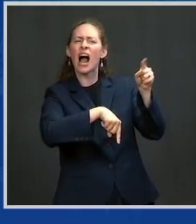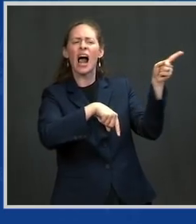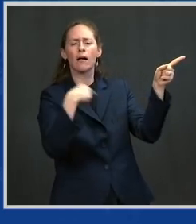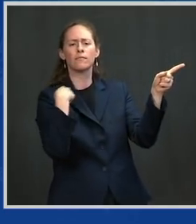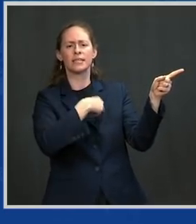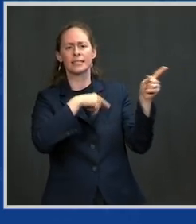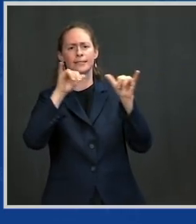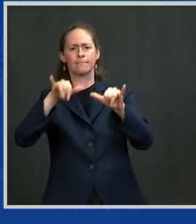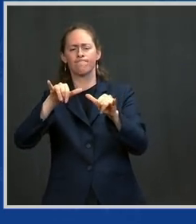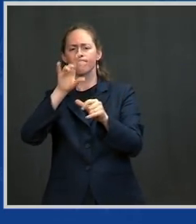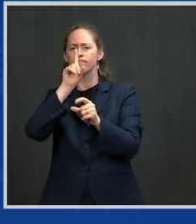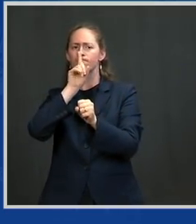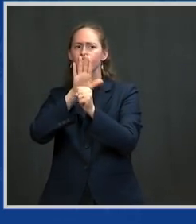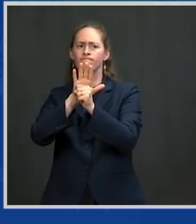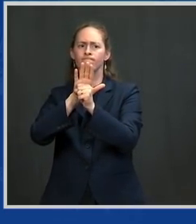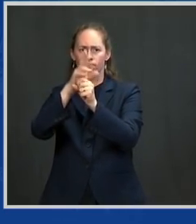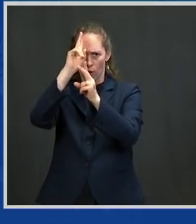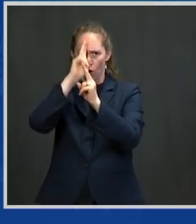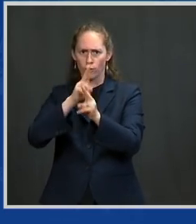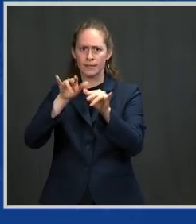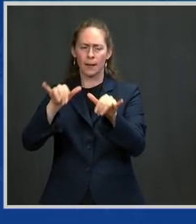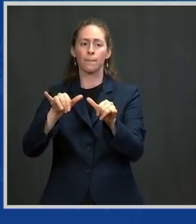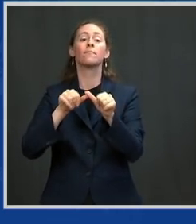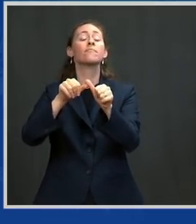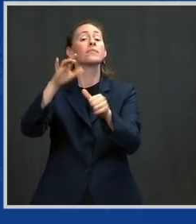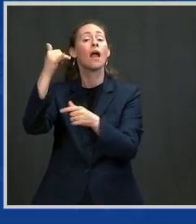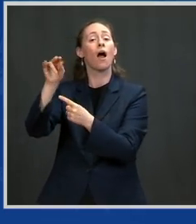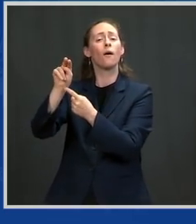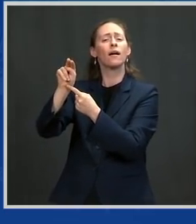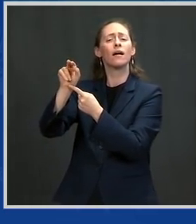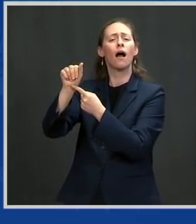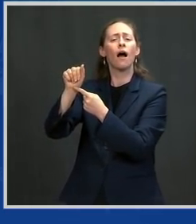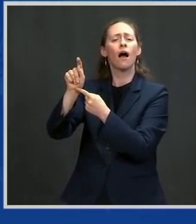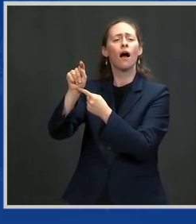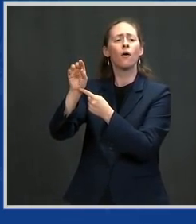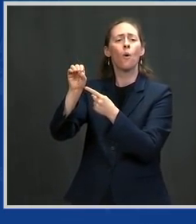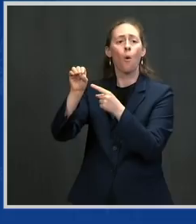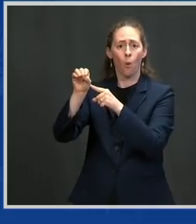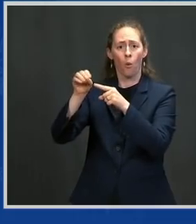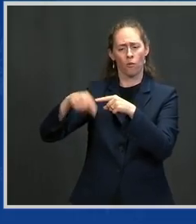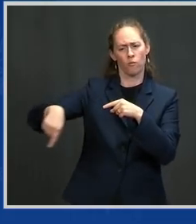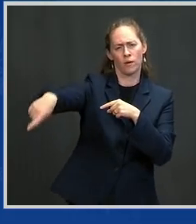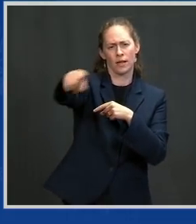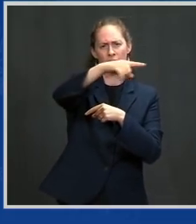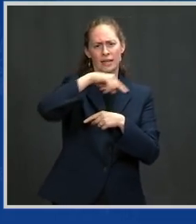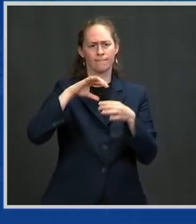NATO -- NATO stands together. That's how we've met every other threat in the past.